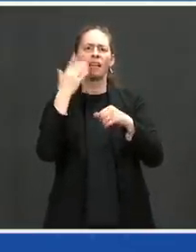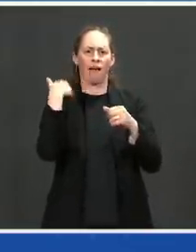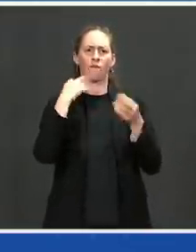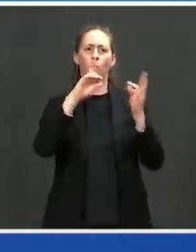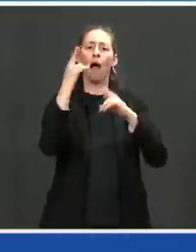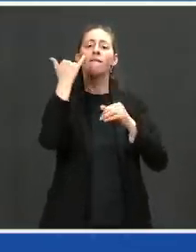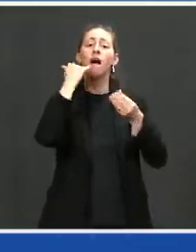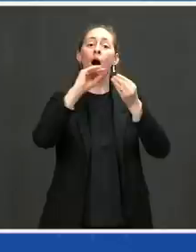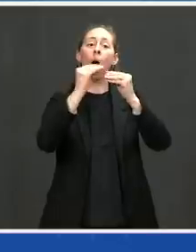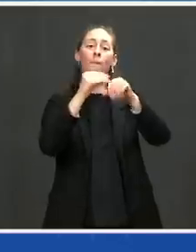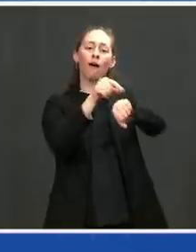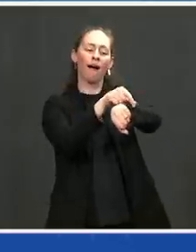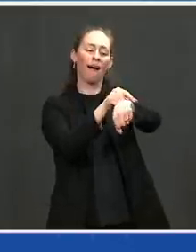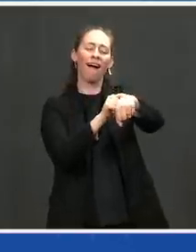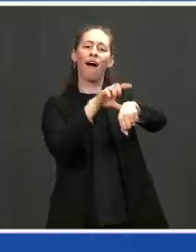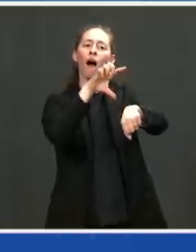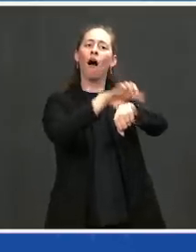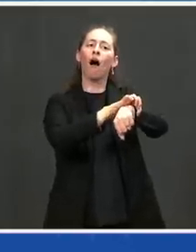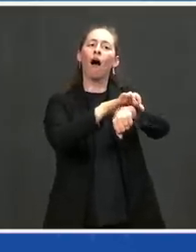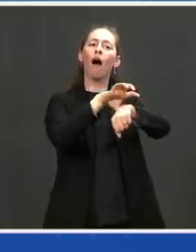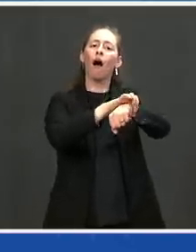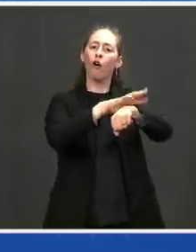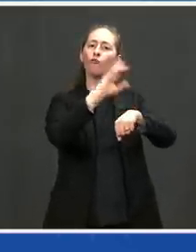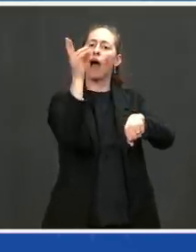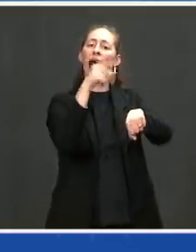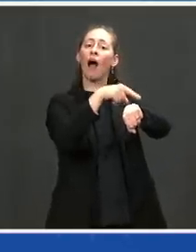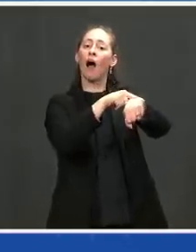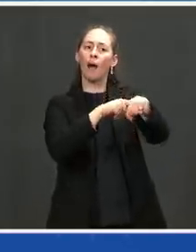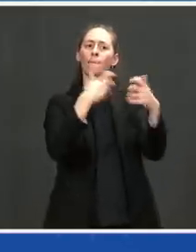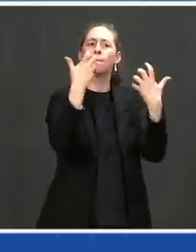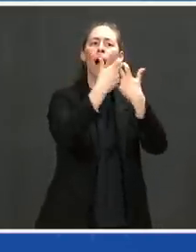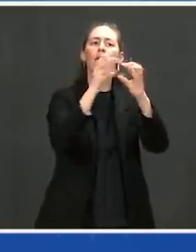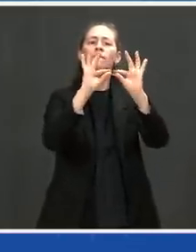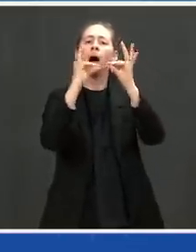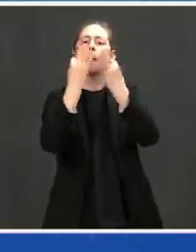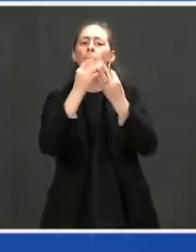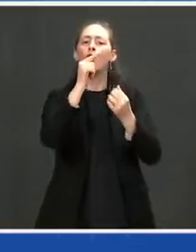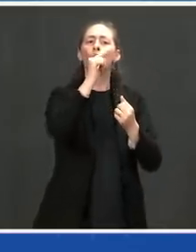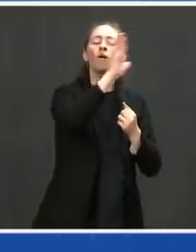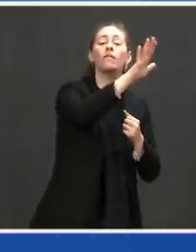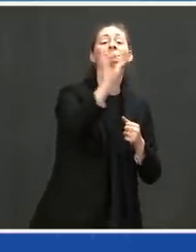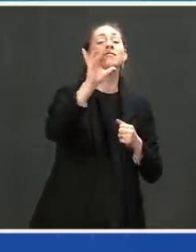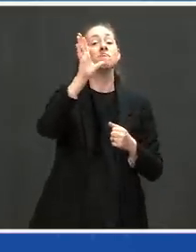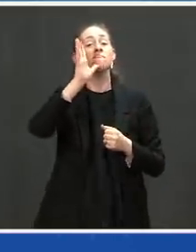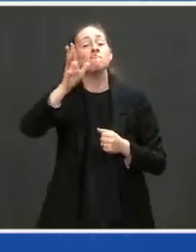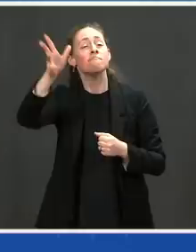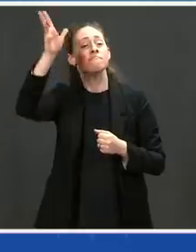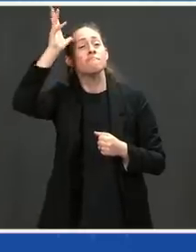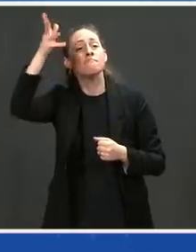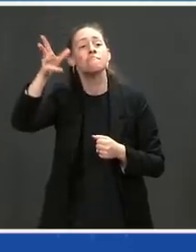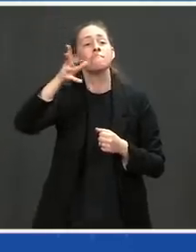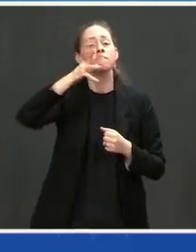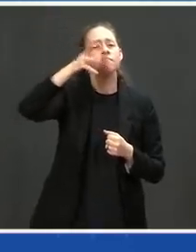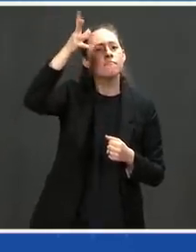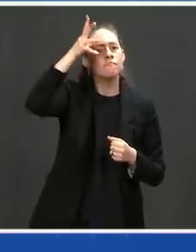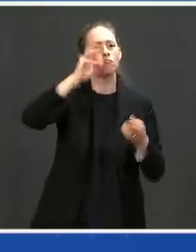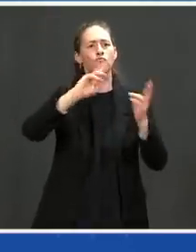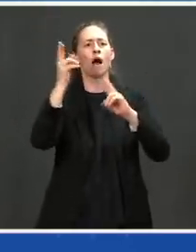a mother, a father, a close relative, a grandmom or a grandpop. What was happening before is it was taking literally weeks